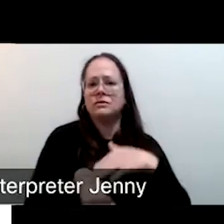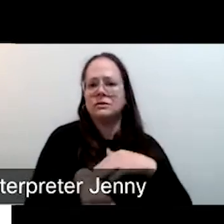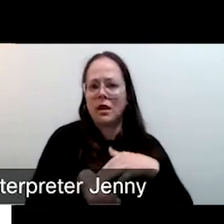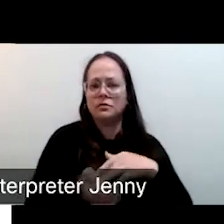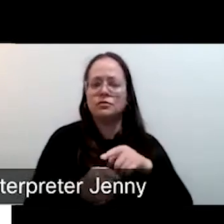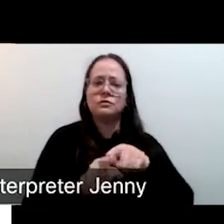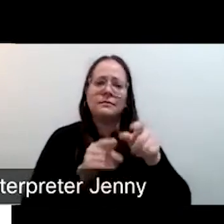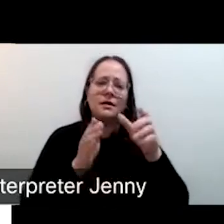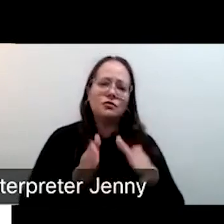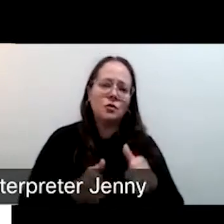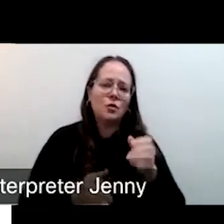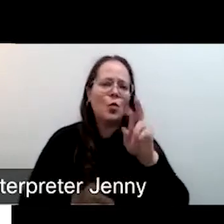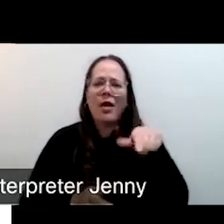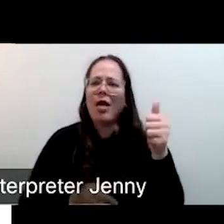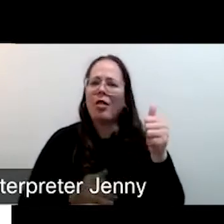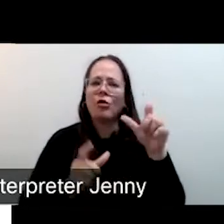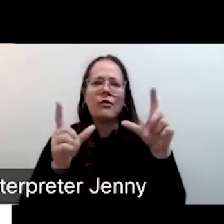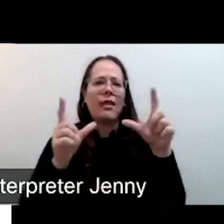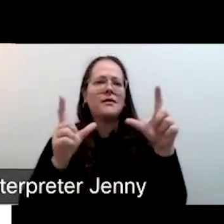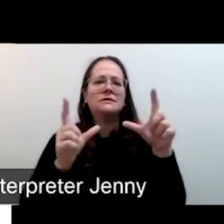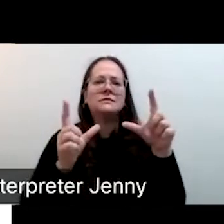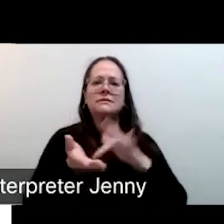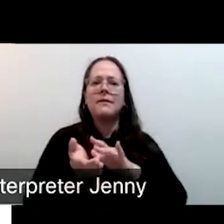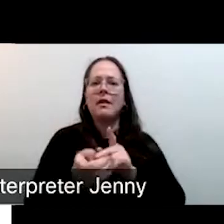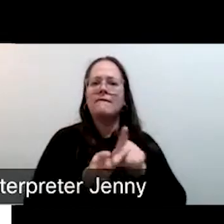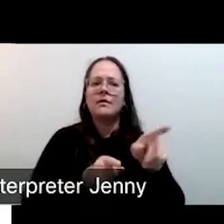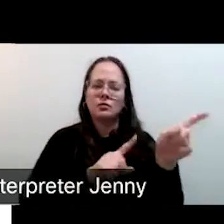or another licensed medical professional that they see.